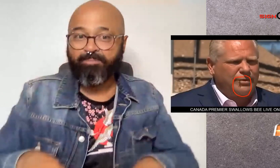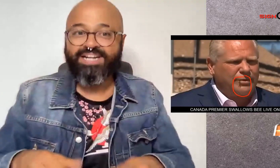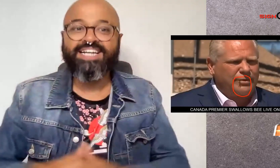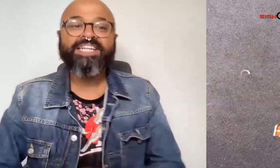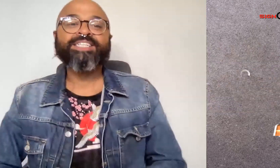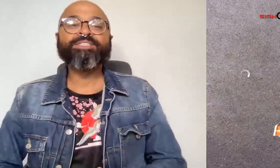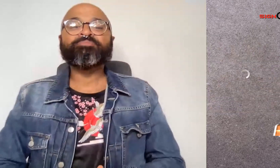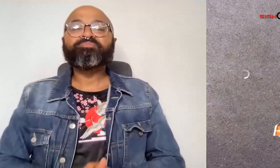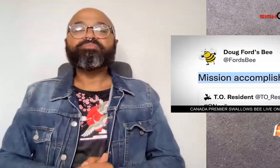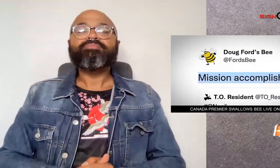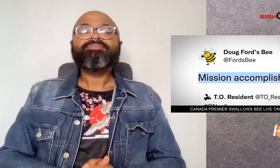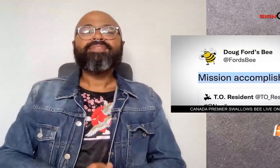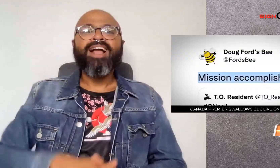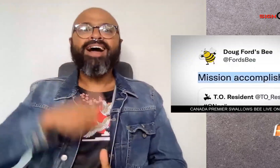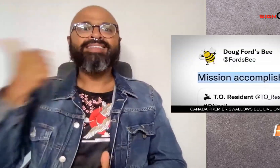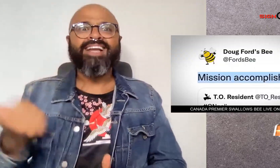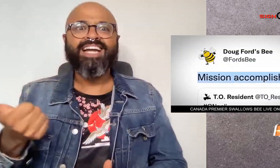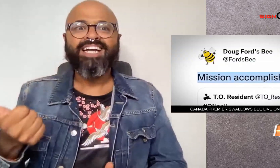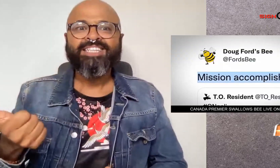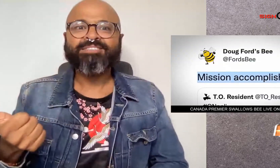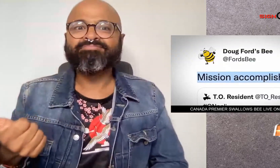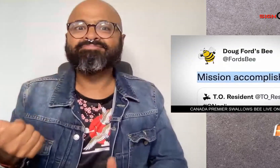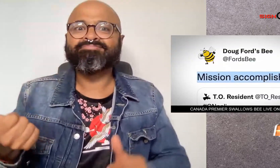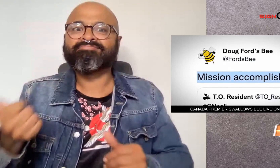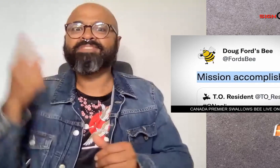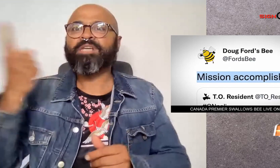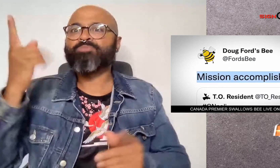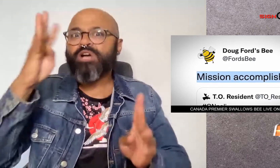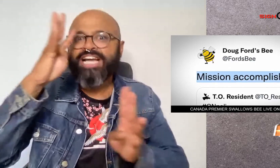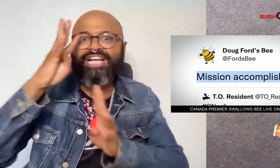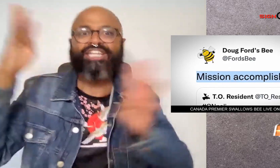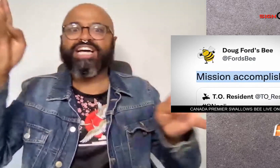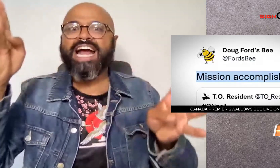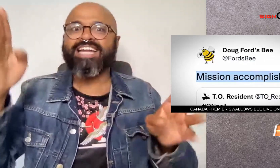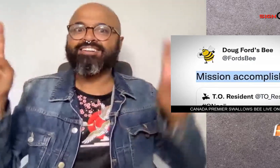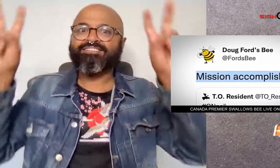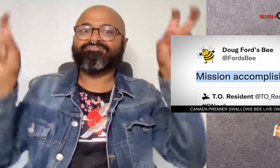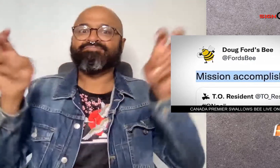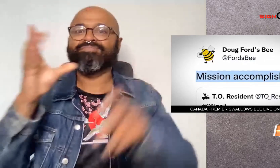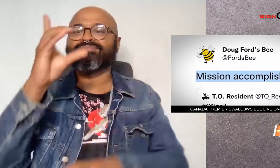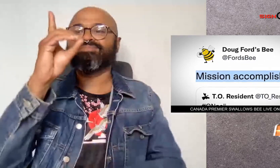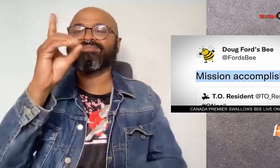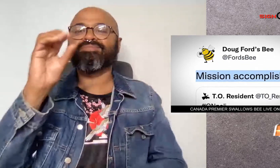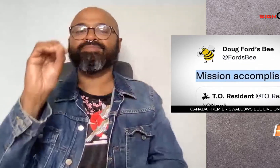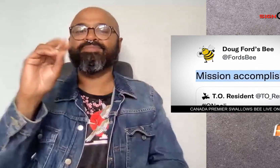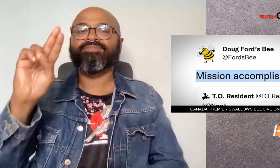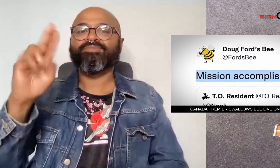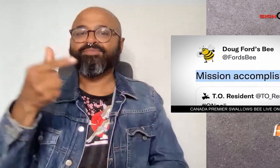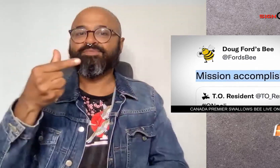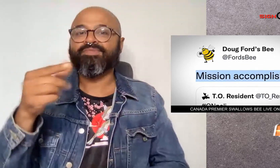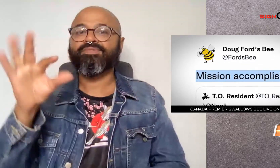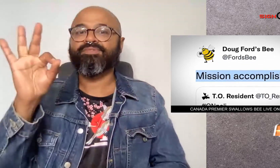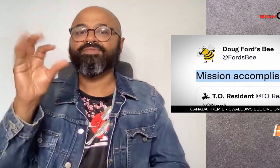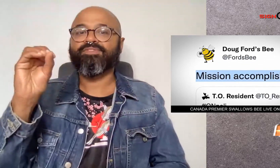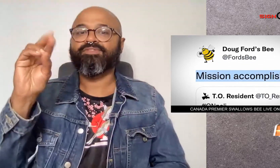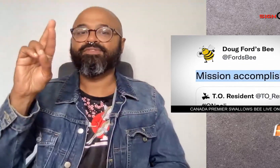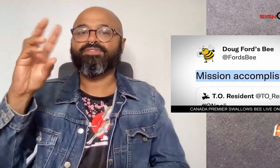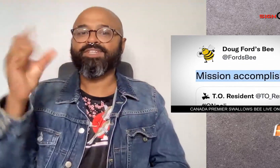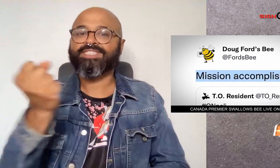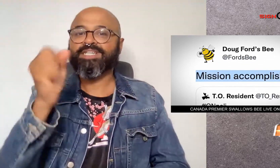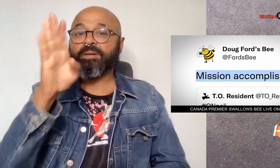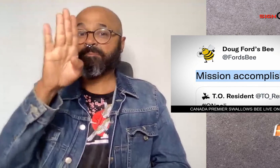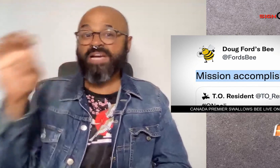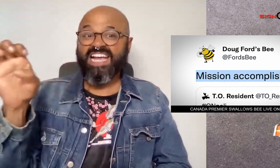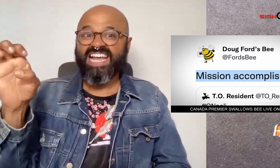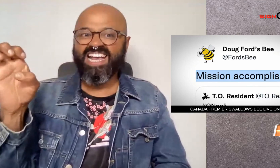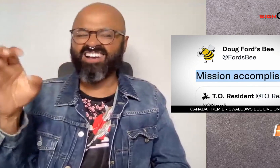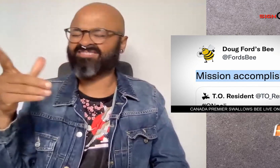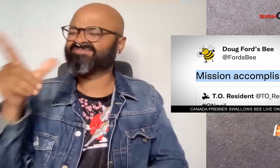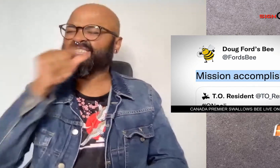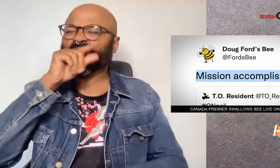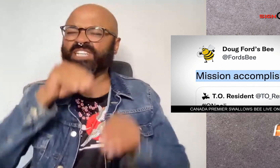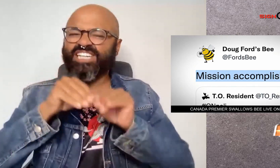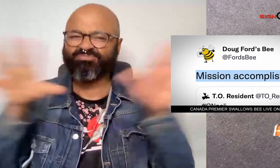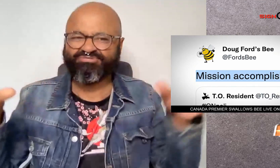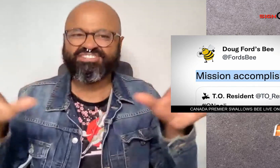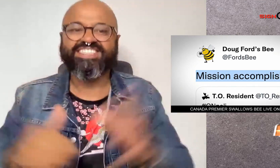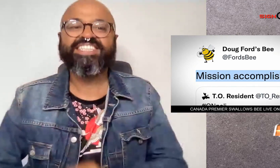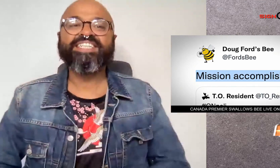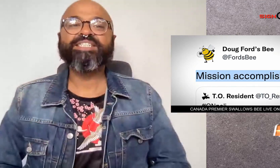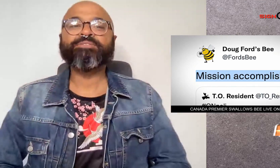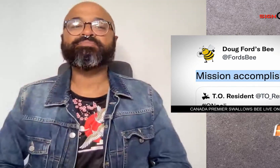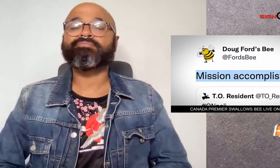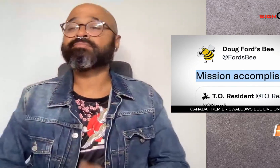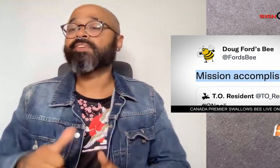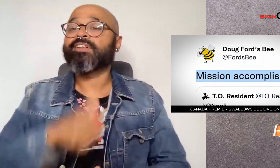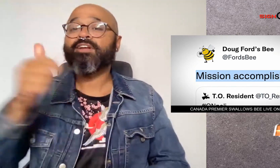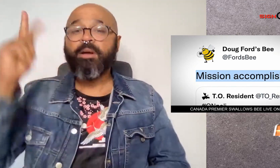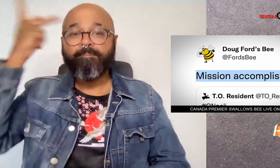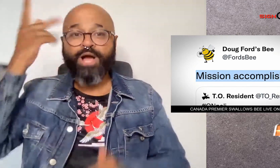after the hilarious incident someone created a Doug Ford's bee parody Twitter account and